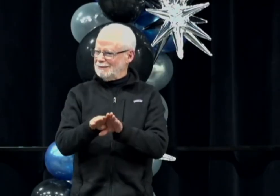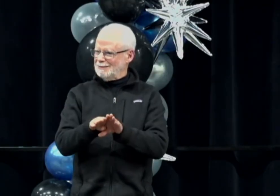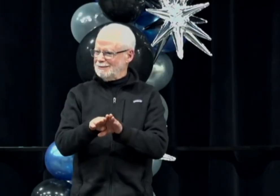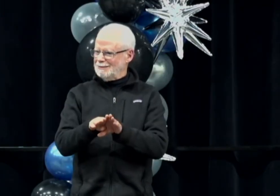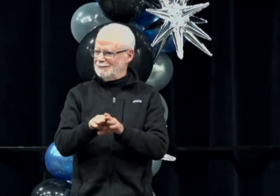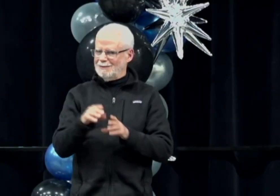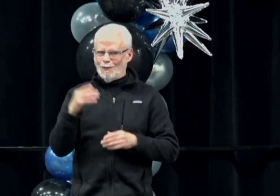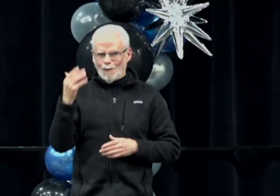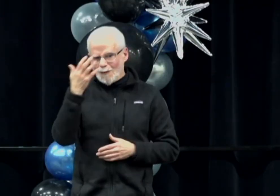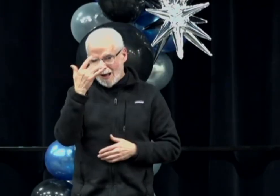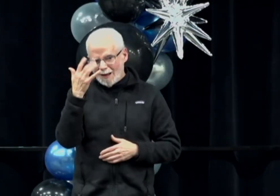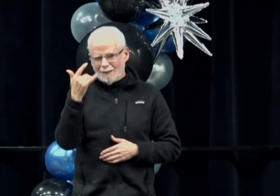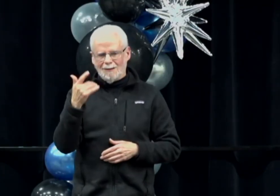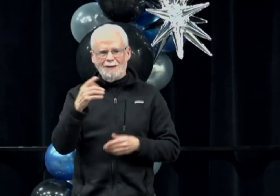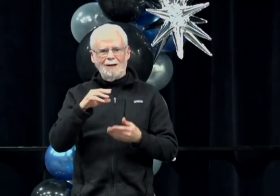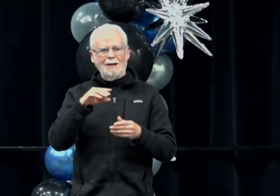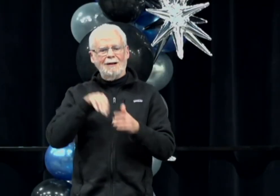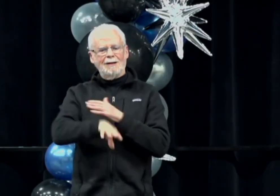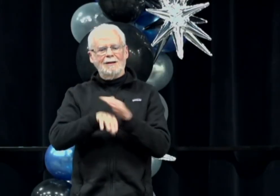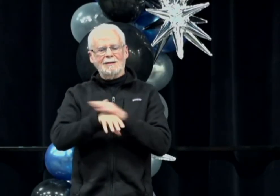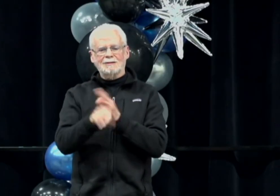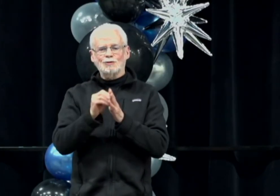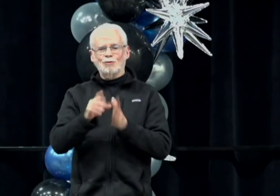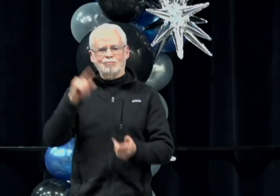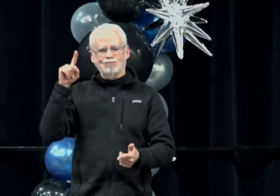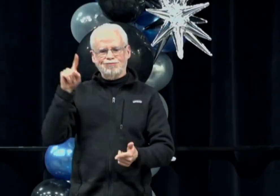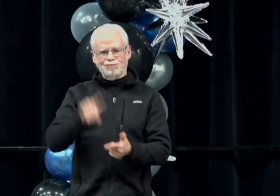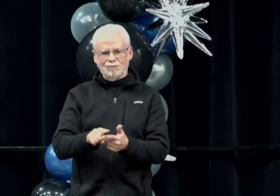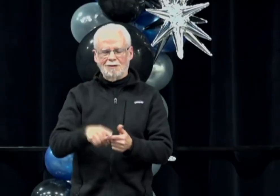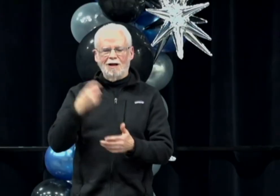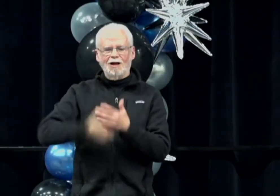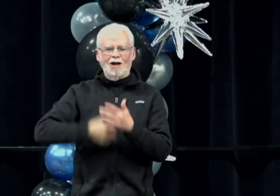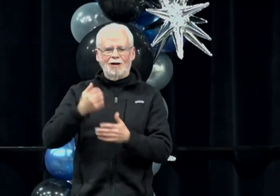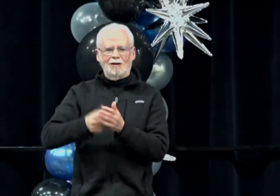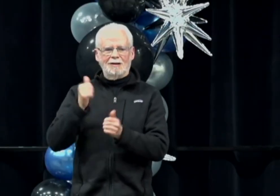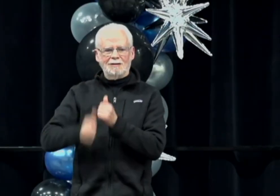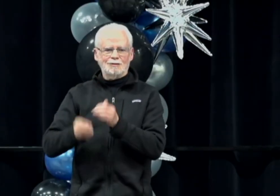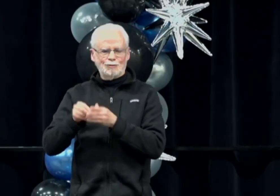memo, it was proposed that the two state schools for the Deaf and blind in Faribault be